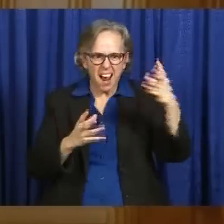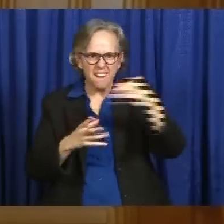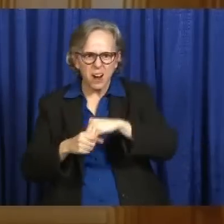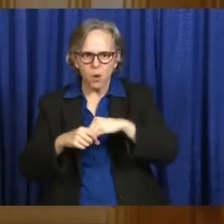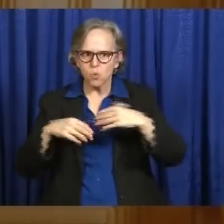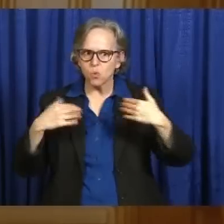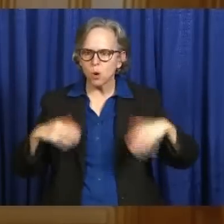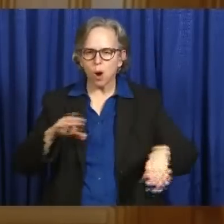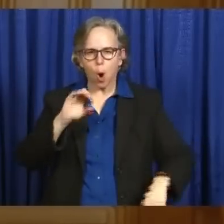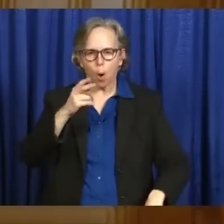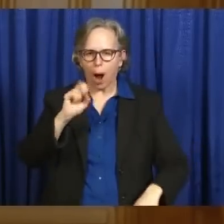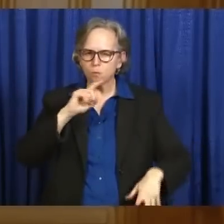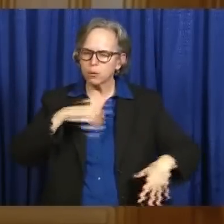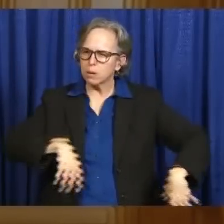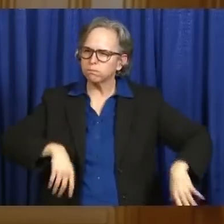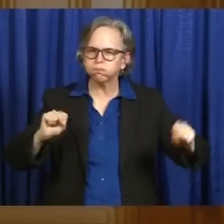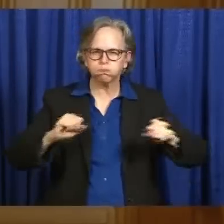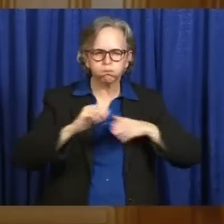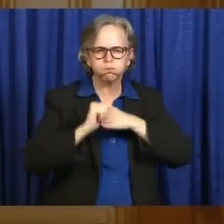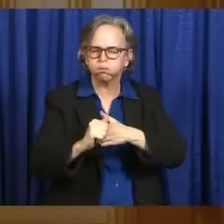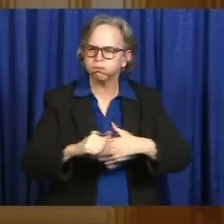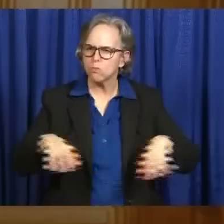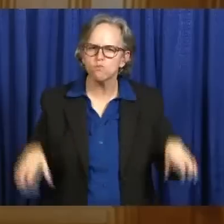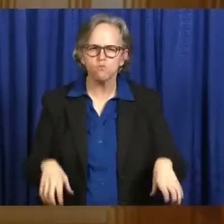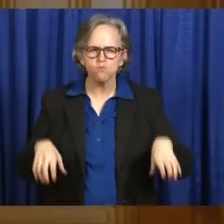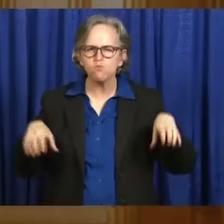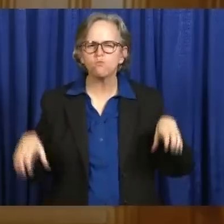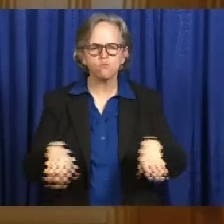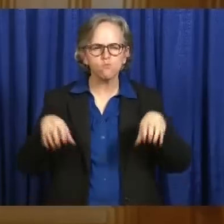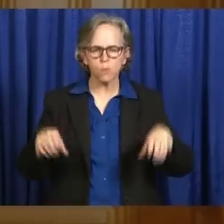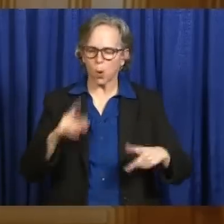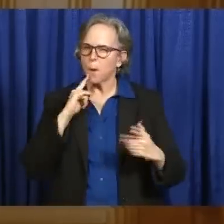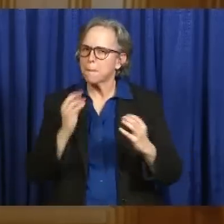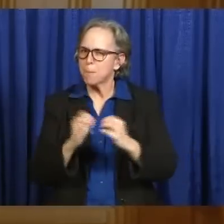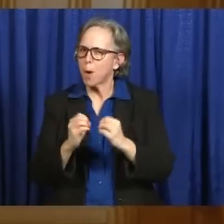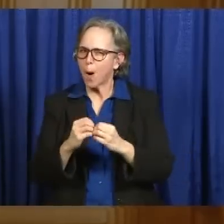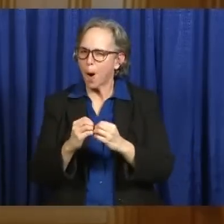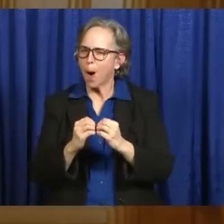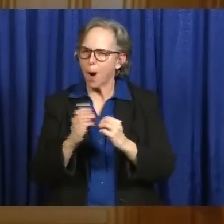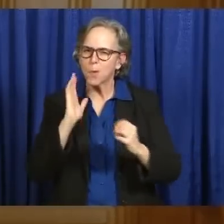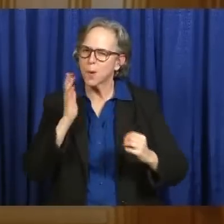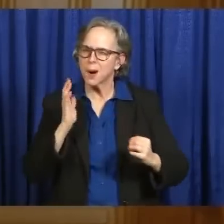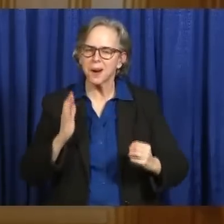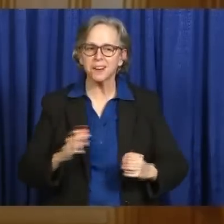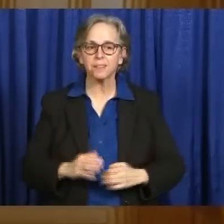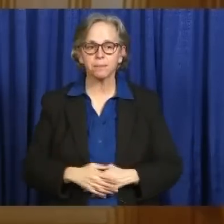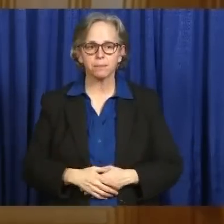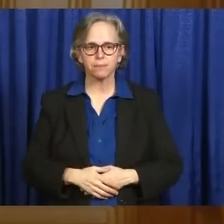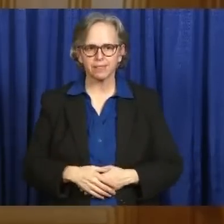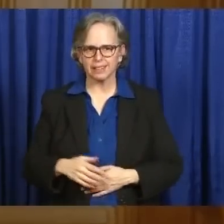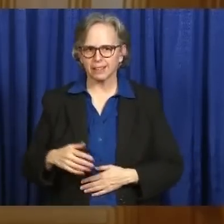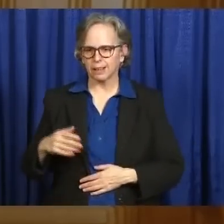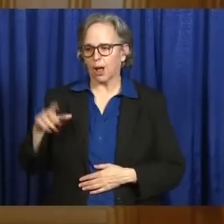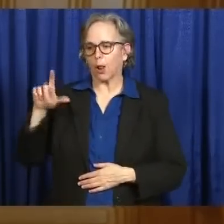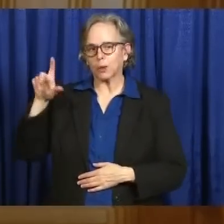WORK WILL CERTAINLY SAVE LIVES. AGAIN, WHAT YOU ARE SEEING IS MORE AND MORE TECHNOLOGY COMING ONLINE. OHIO INGENUITY IS WORKING AND THERE ARE MORE THINGS COMING.